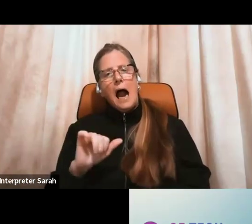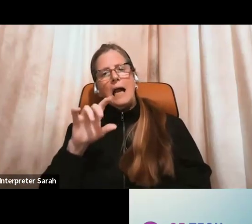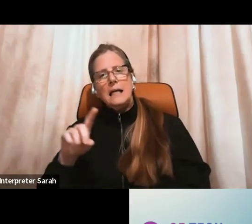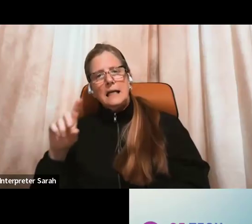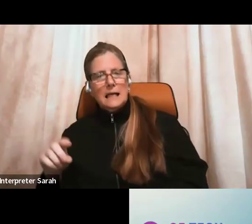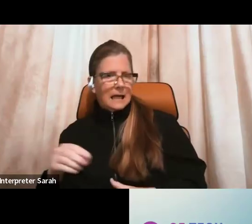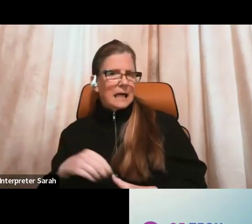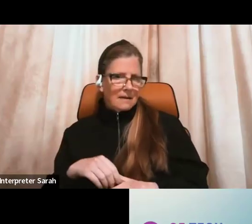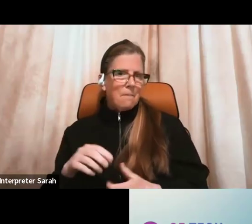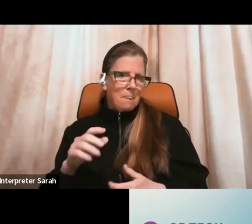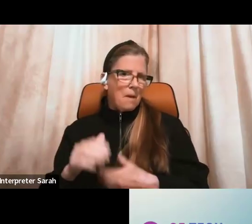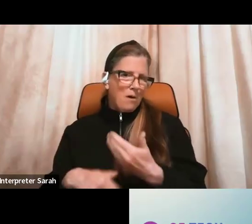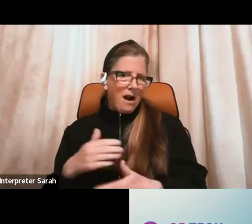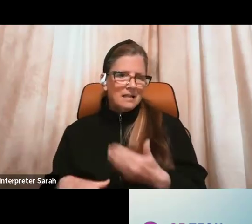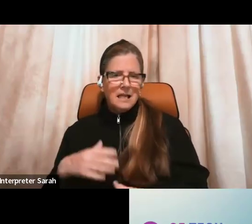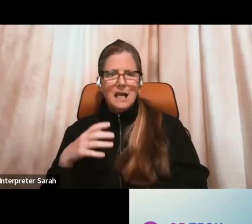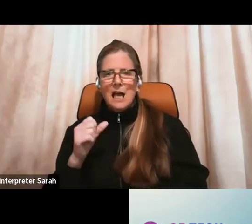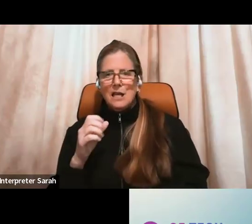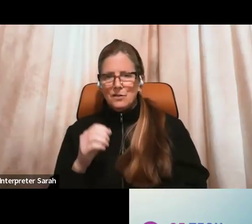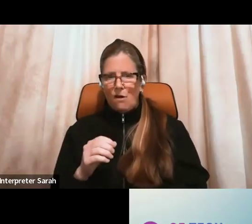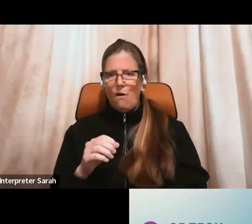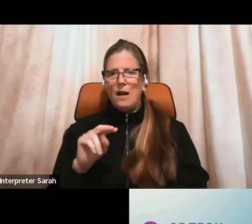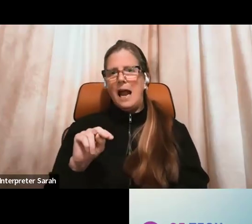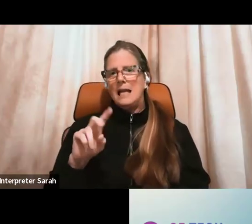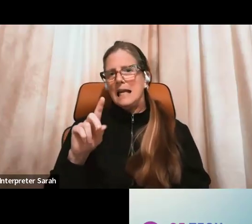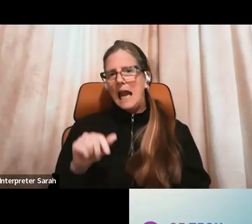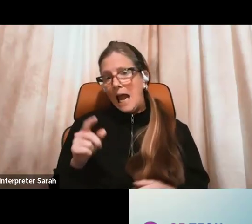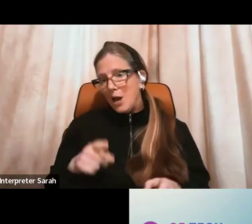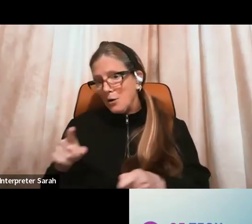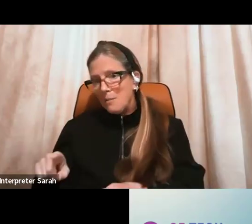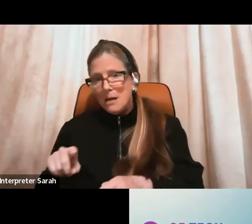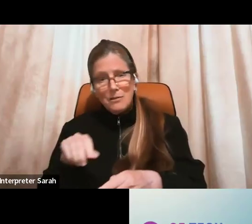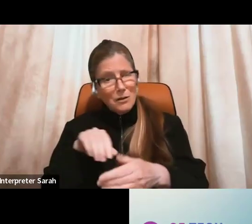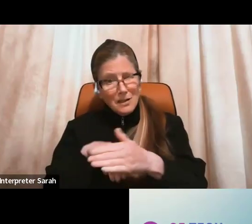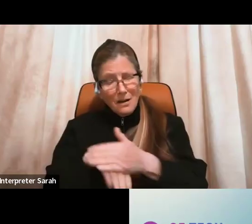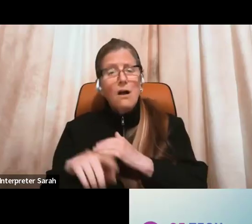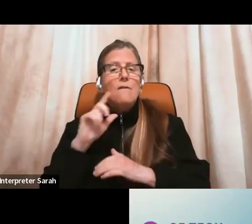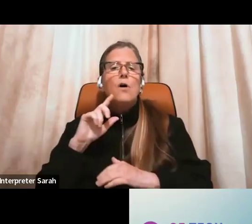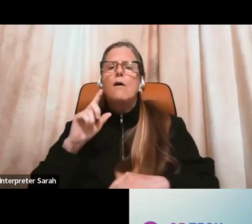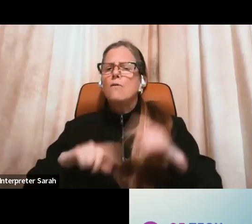NDA agreements accessible to folks with a variety of intellectual and developmental disabilities.